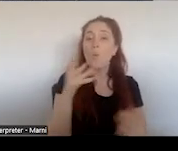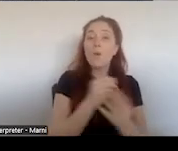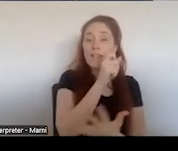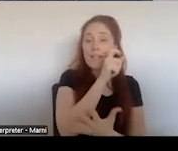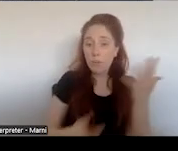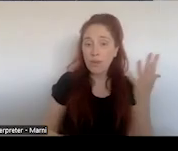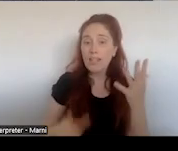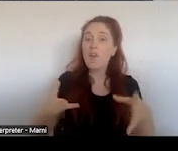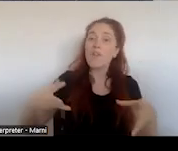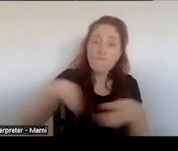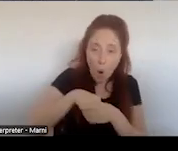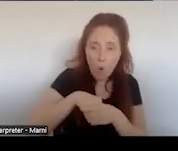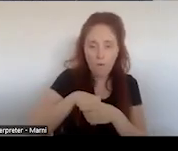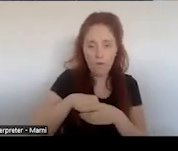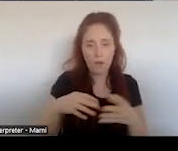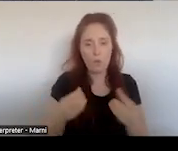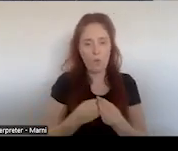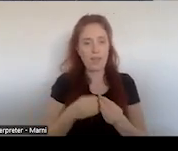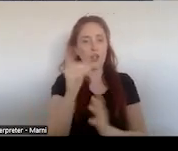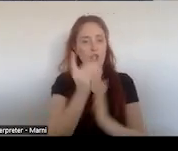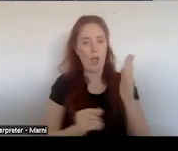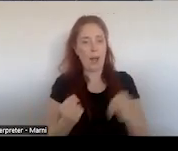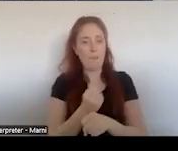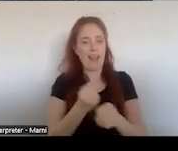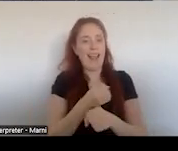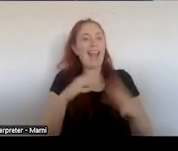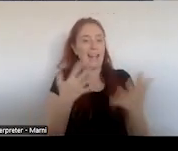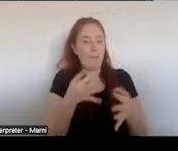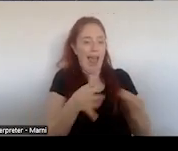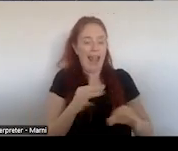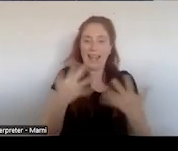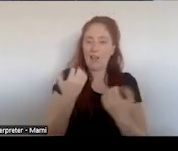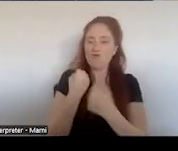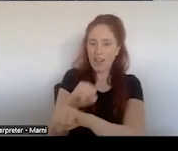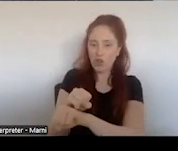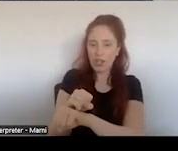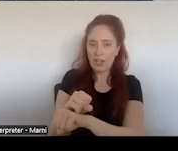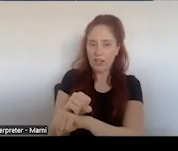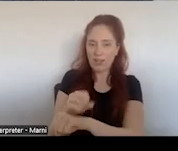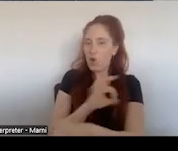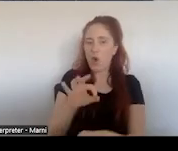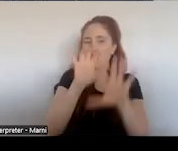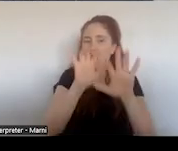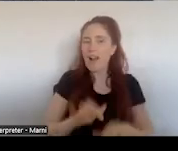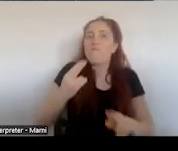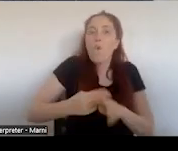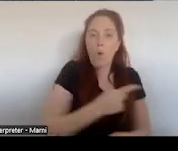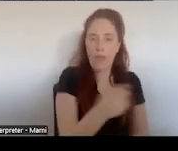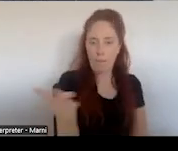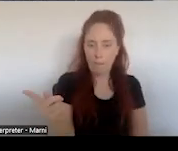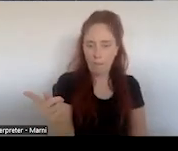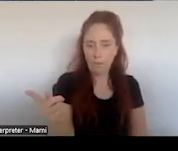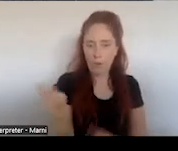the plan. And in its implementation. So that was how, in 2023, late 2023,